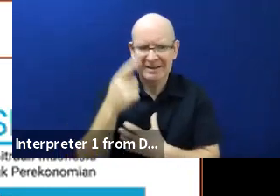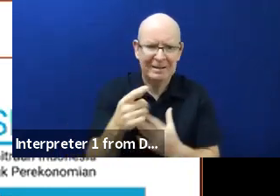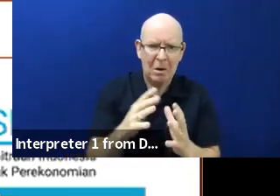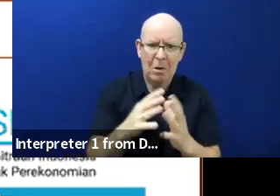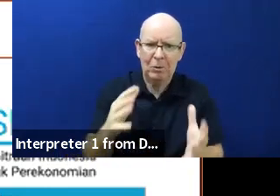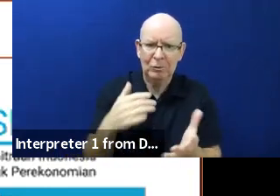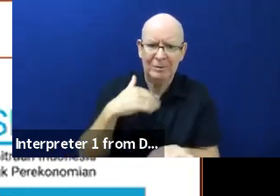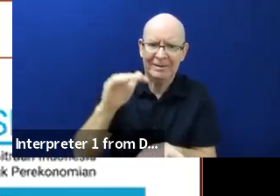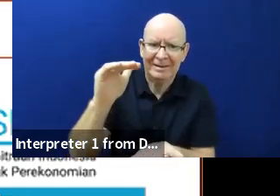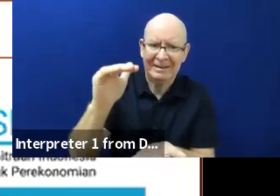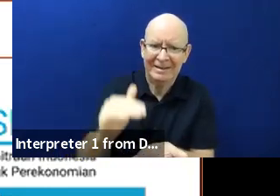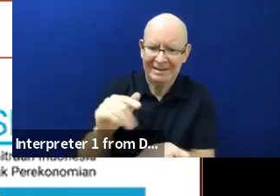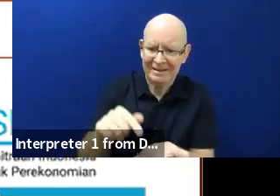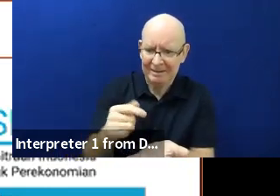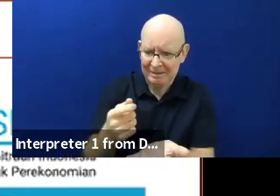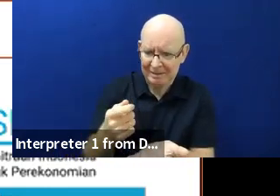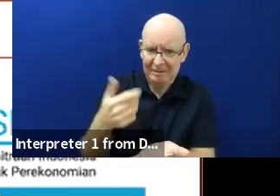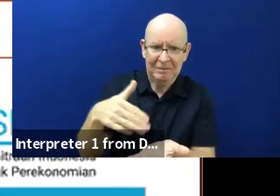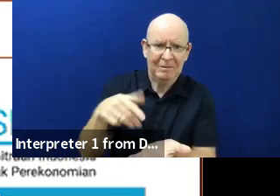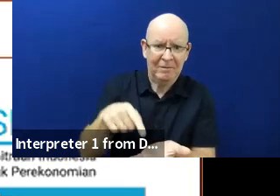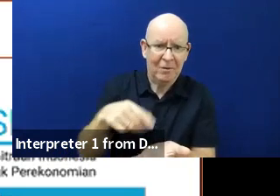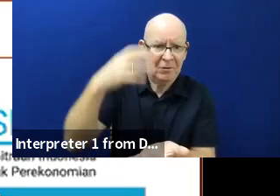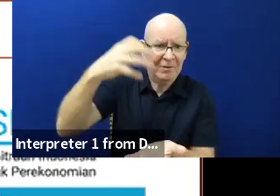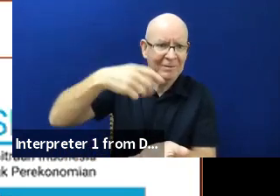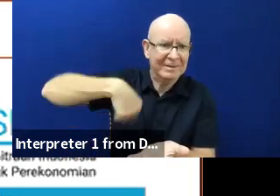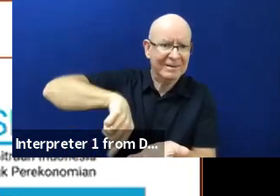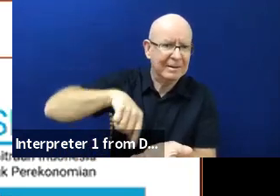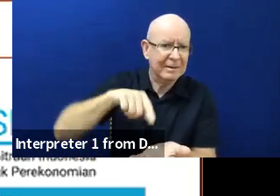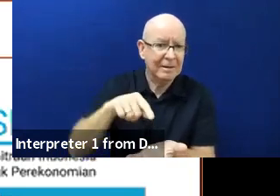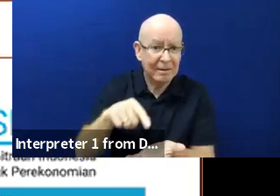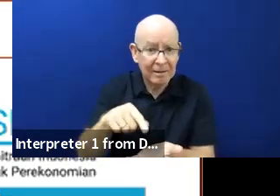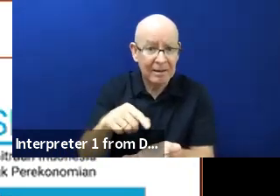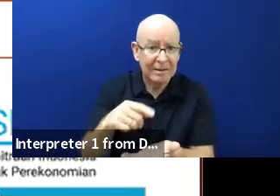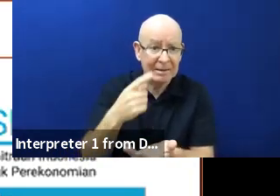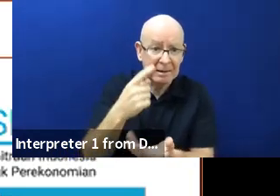to be minimal, because only a small number of persons with disabilities participate in the